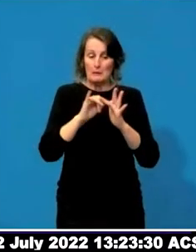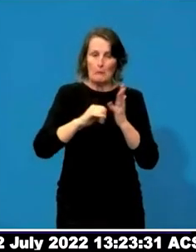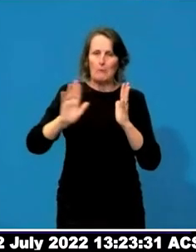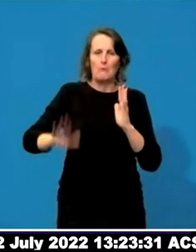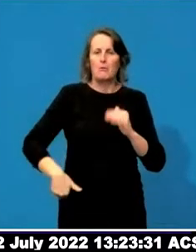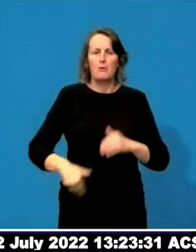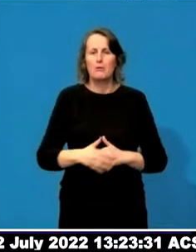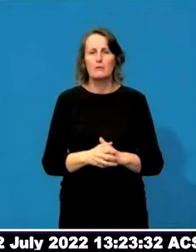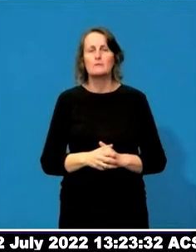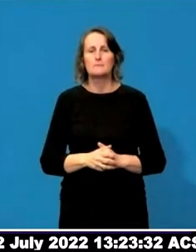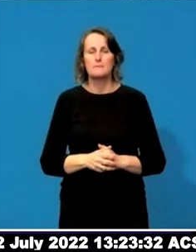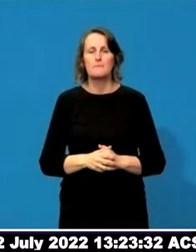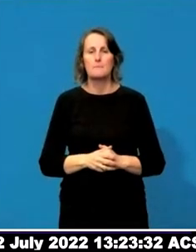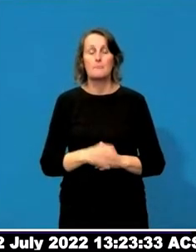MS McMAHON: Mrs Smith, did you want to add to that?